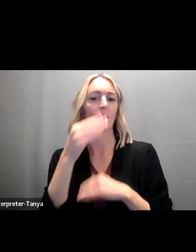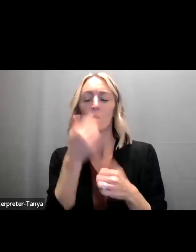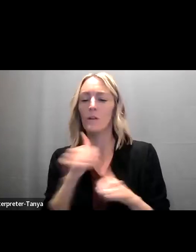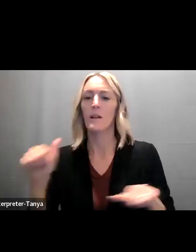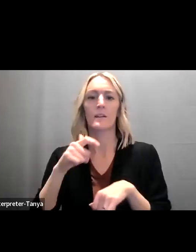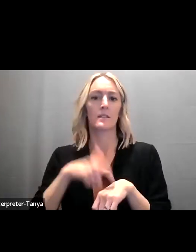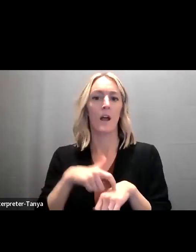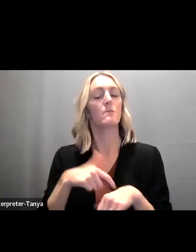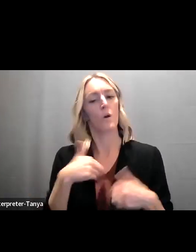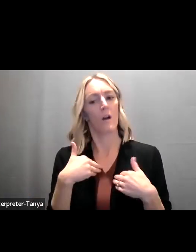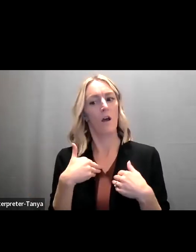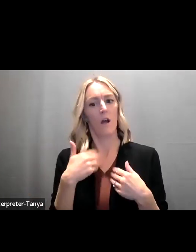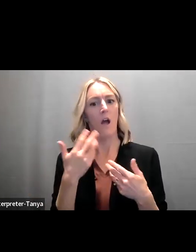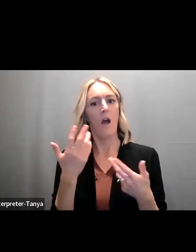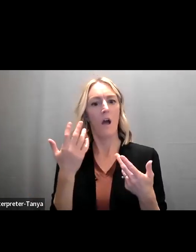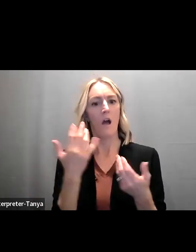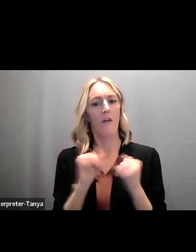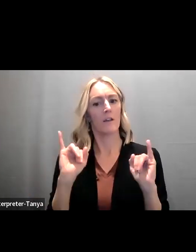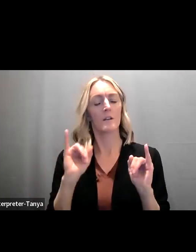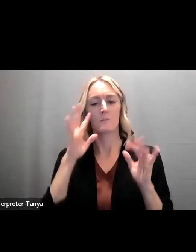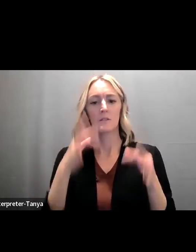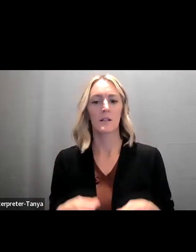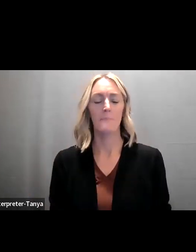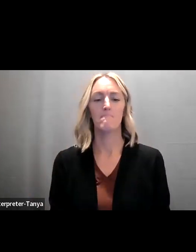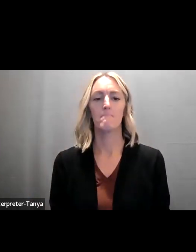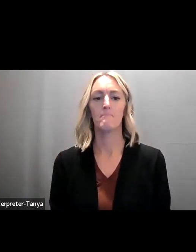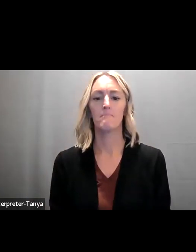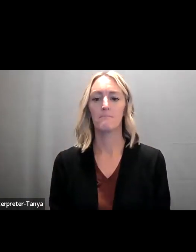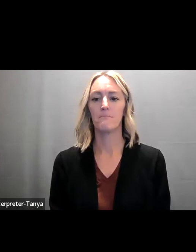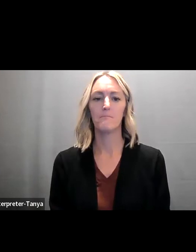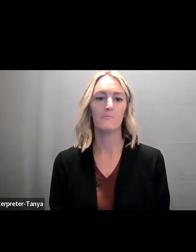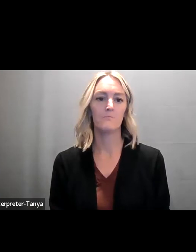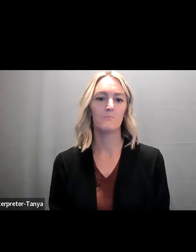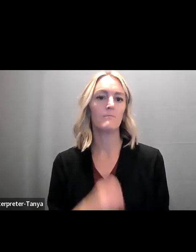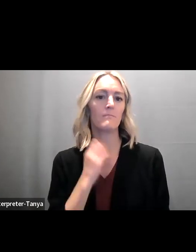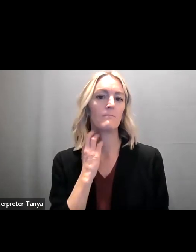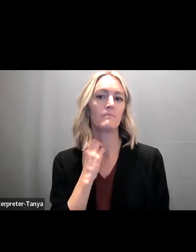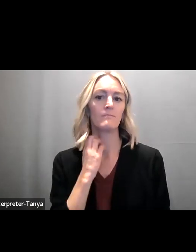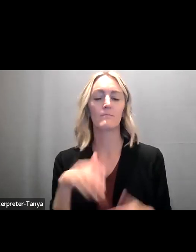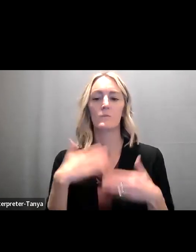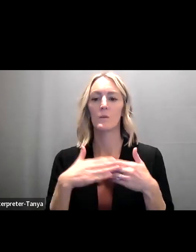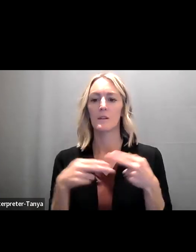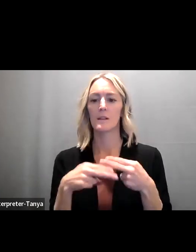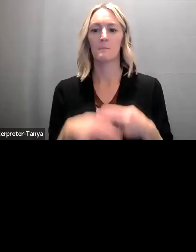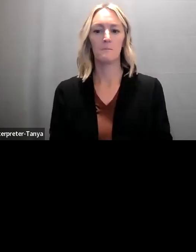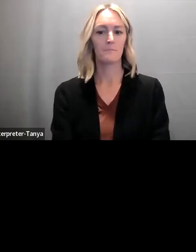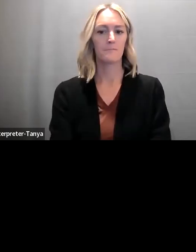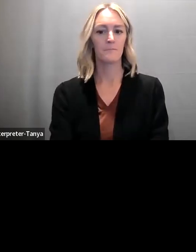autonomy to make decisions. Next slide, please. All right.